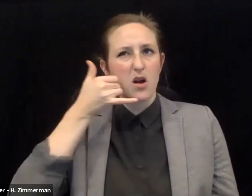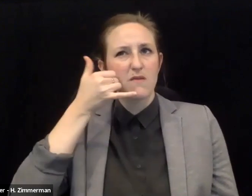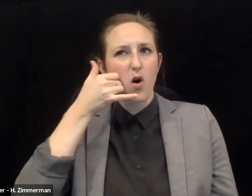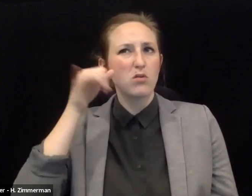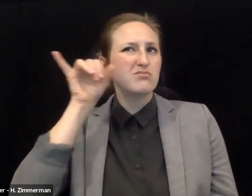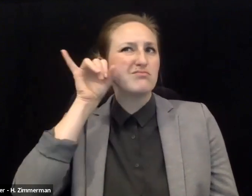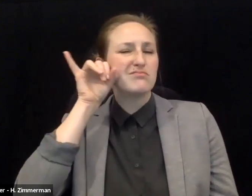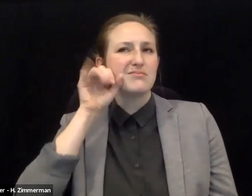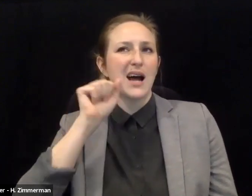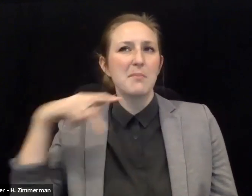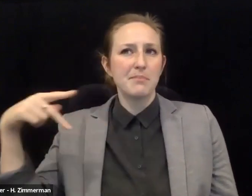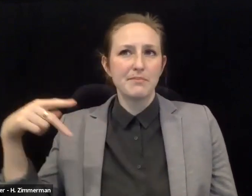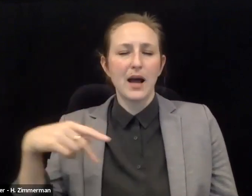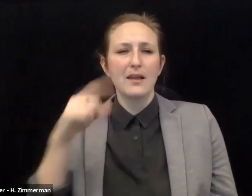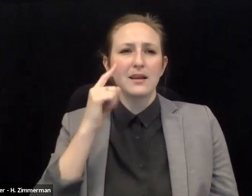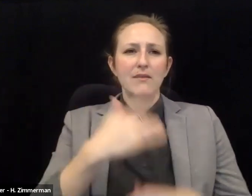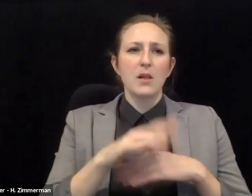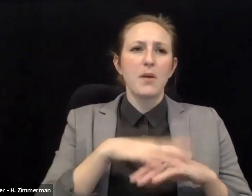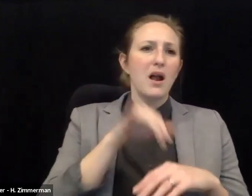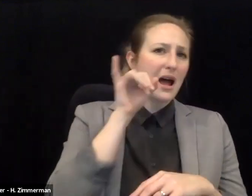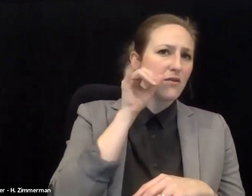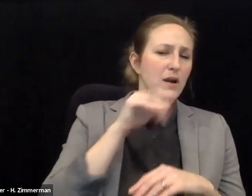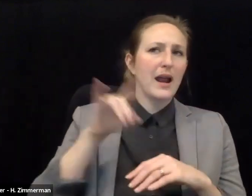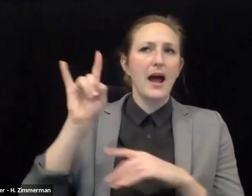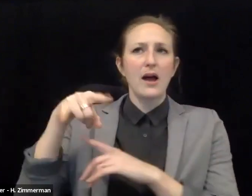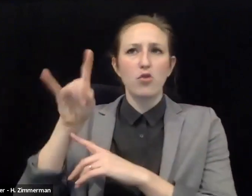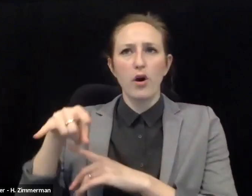available on Android and iPhone, you can download the app to your smartphone and